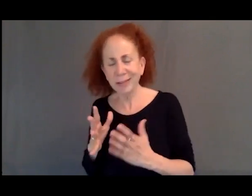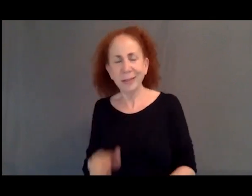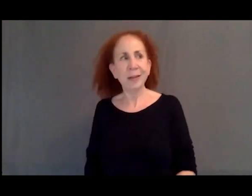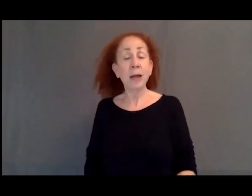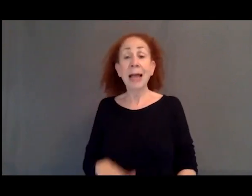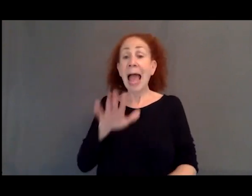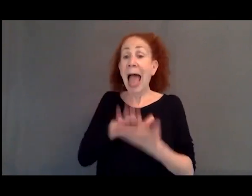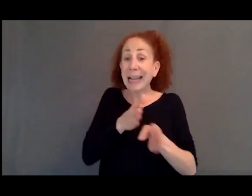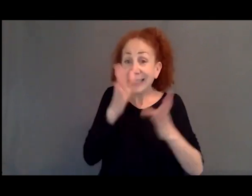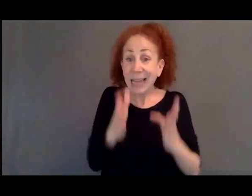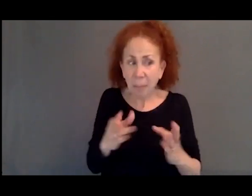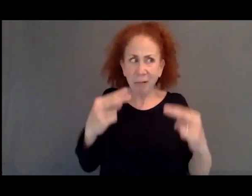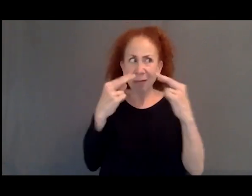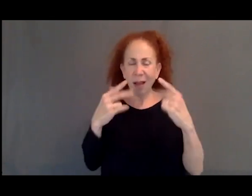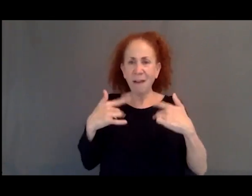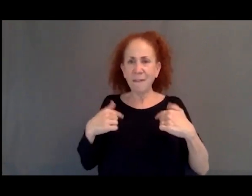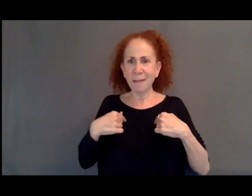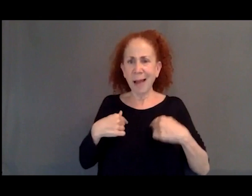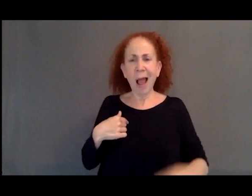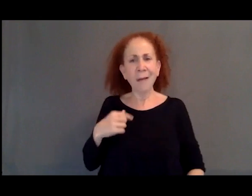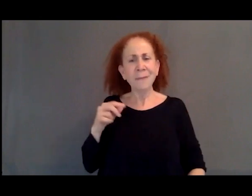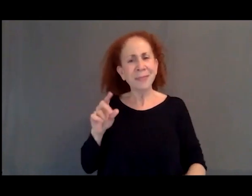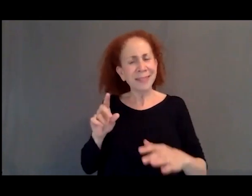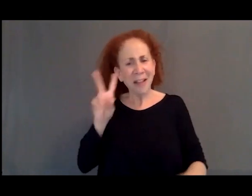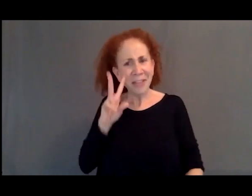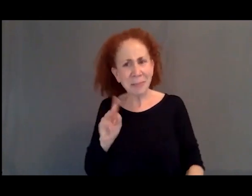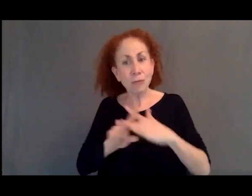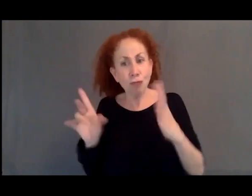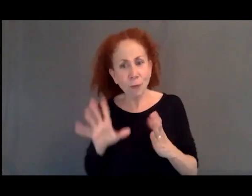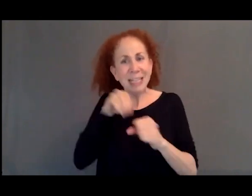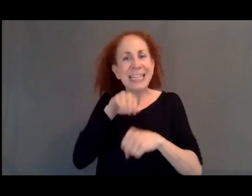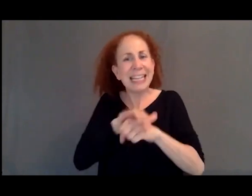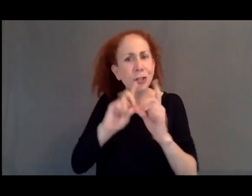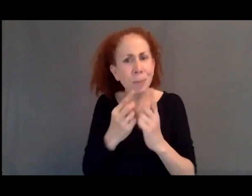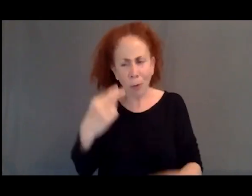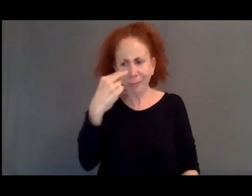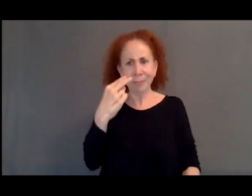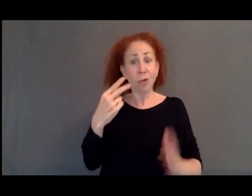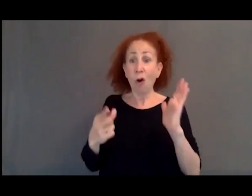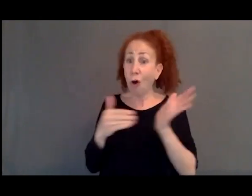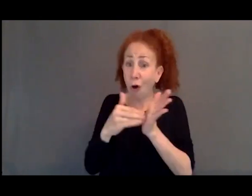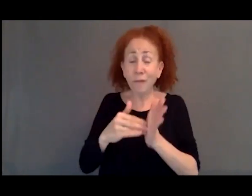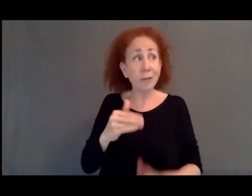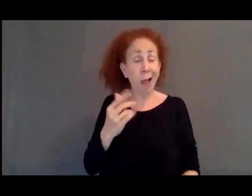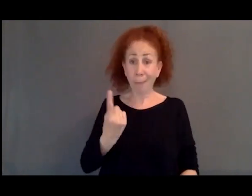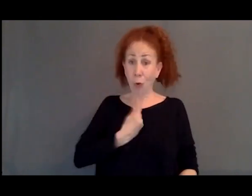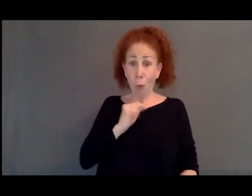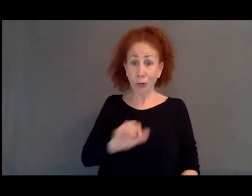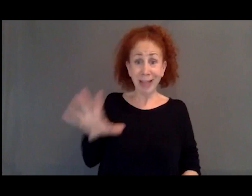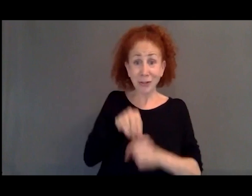because what's this Vietnamese refugee doing in an English department? And sometimes, I'm still the only Asian in a room in a lot of settings.